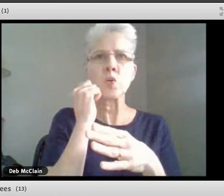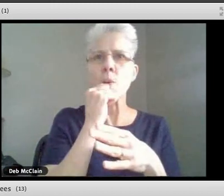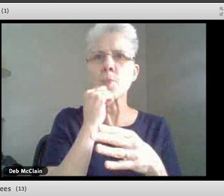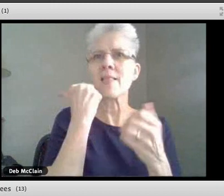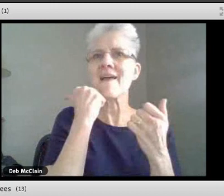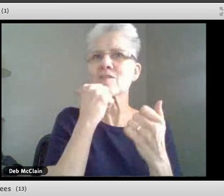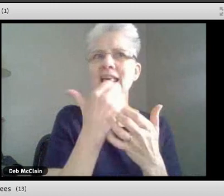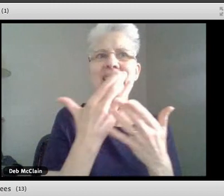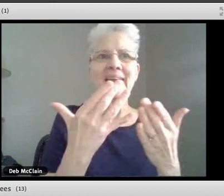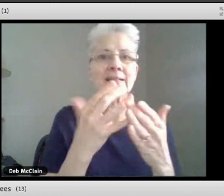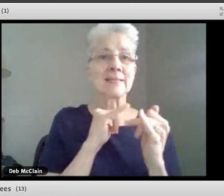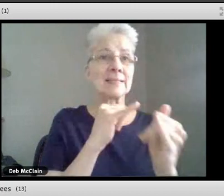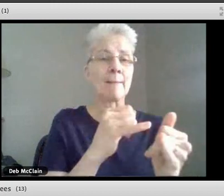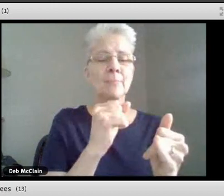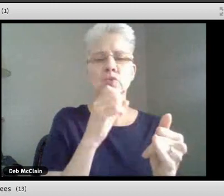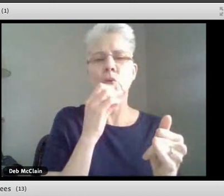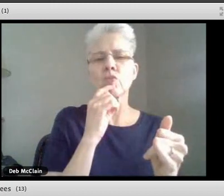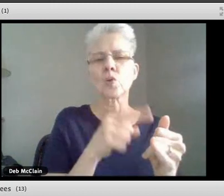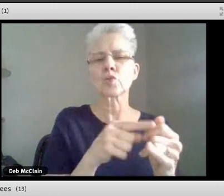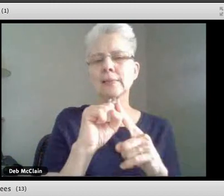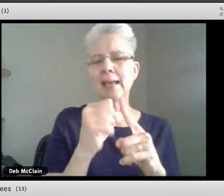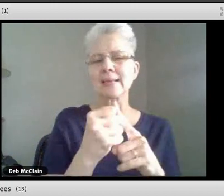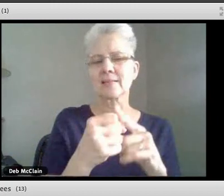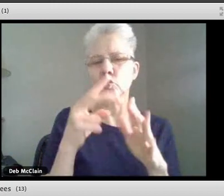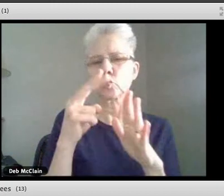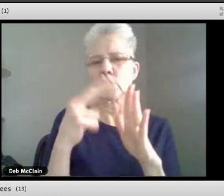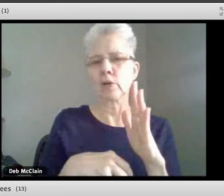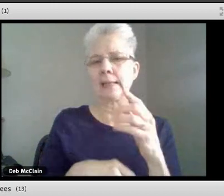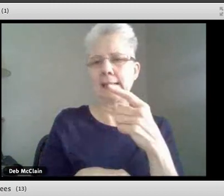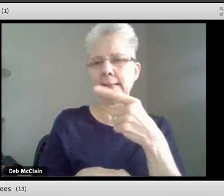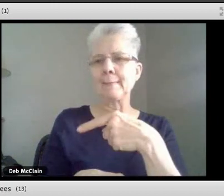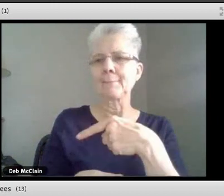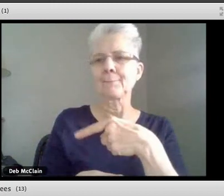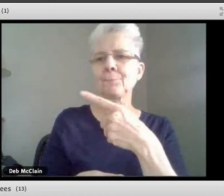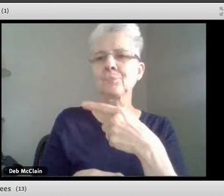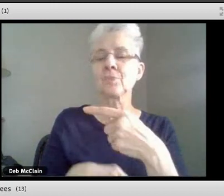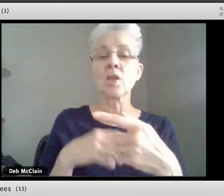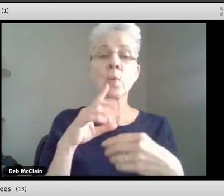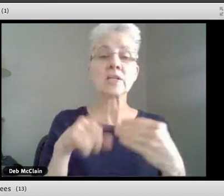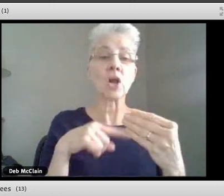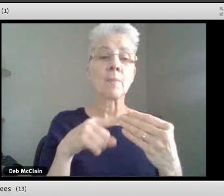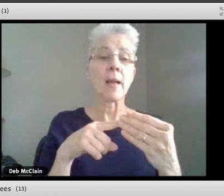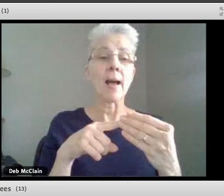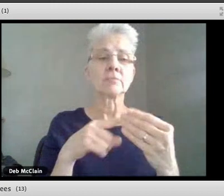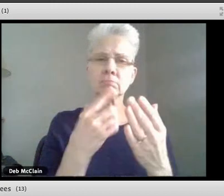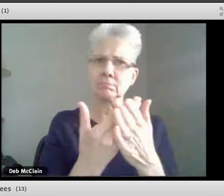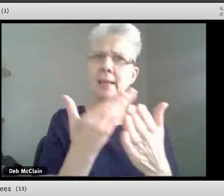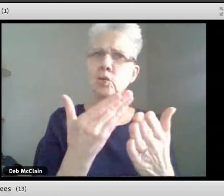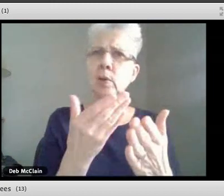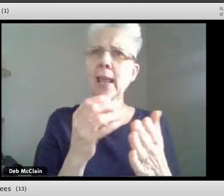and later on, we talk about making your case. These are things that you may want to refer back to.